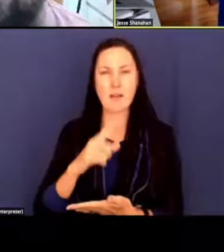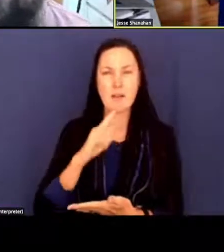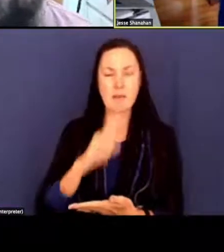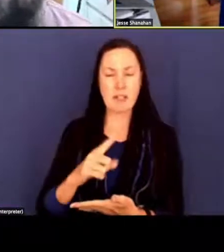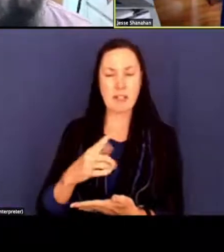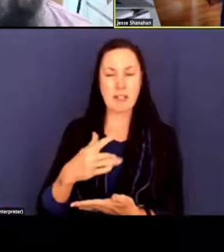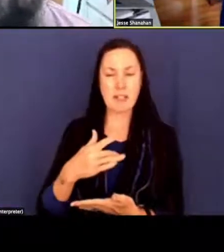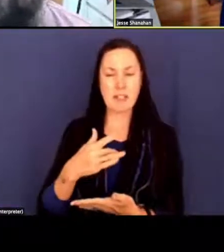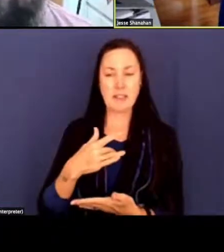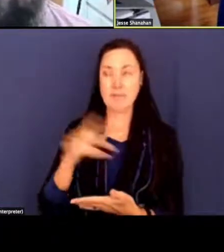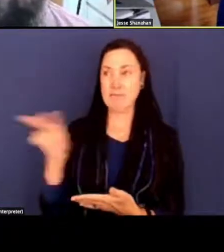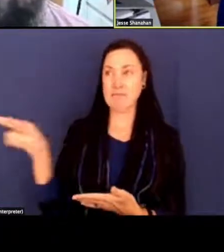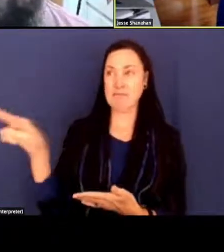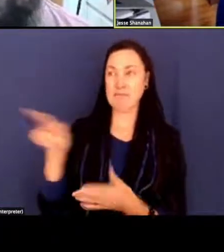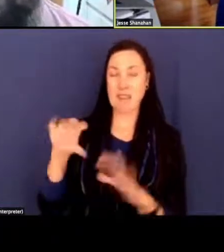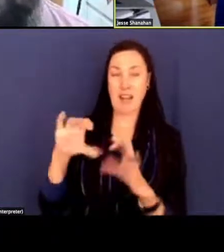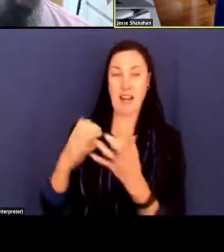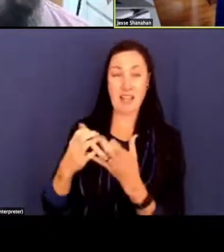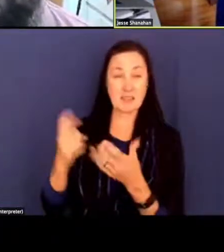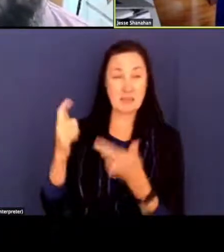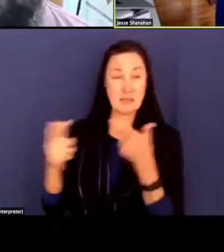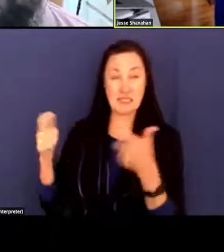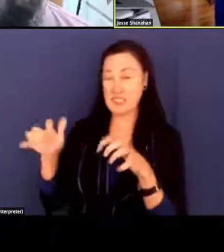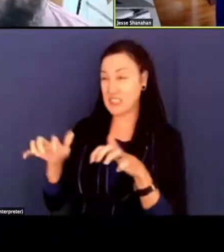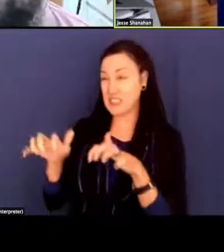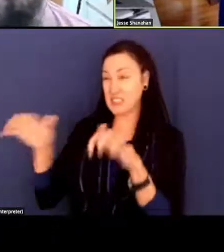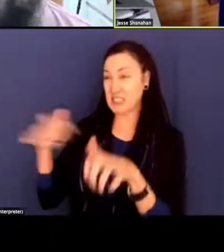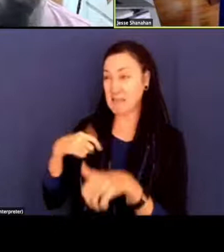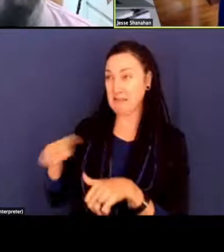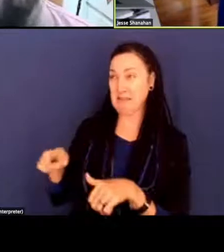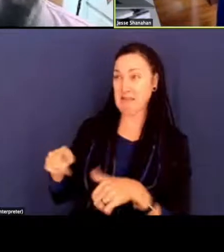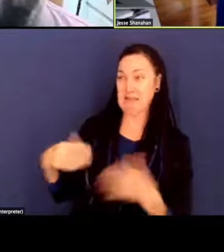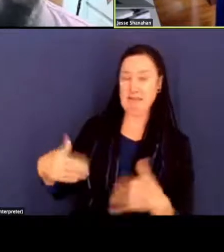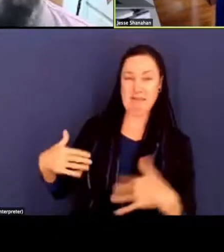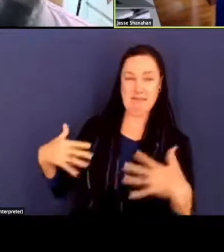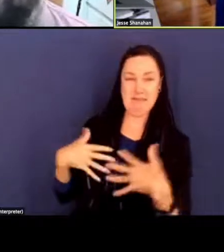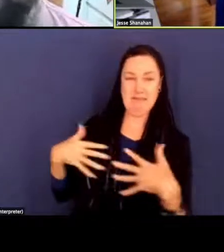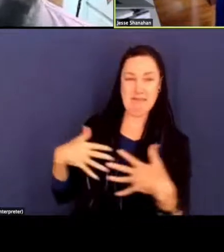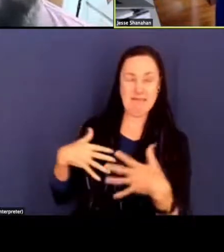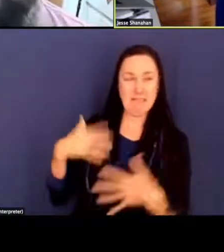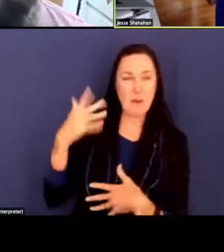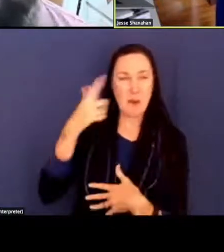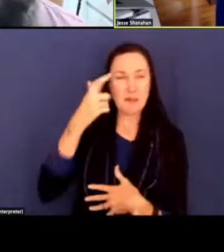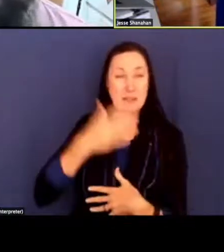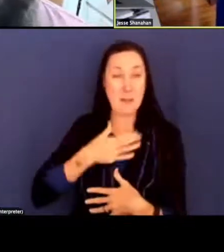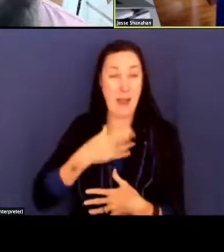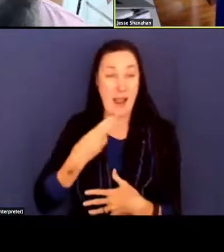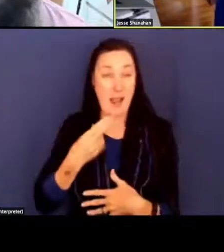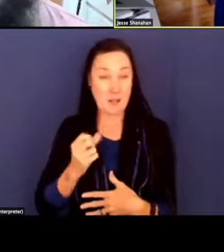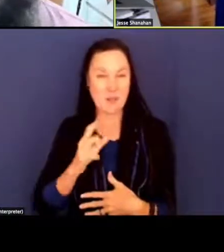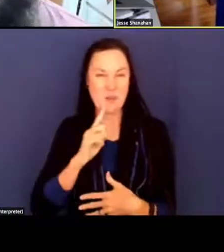size of the classes because I came from a very, very small high school. So I instead switched